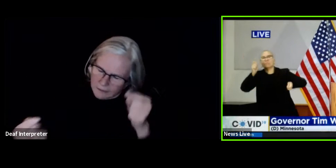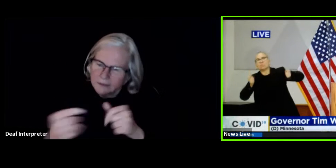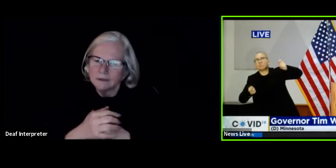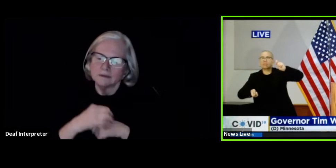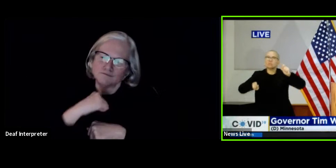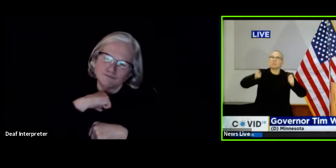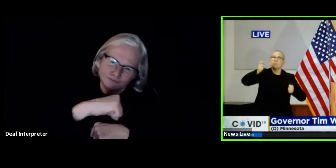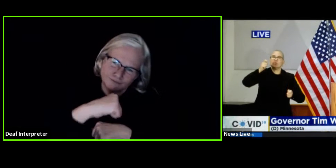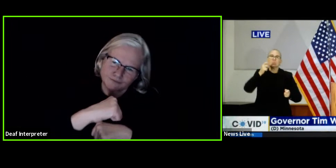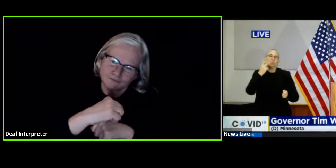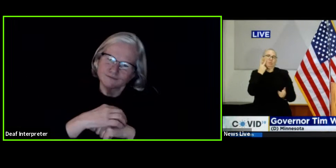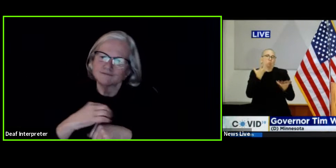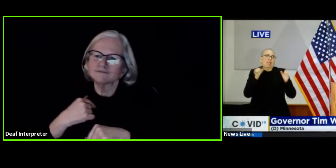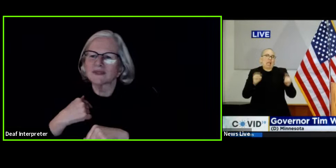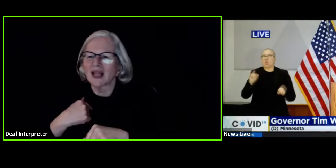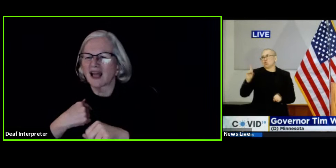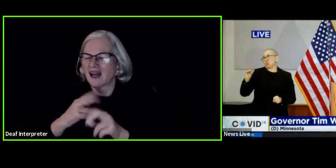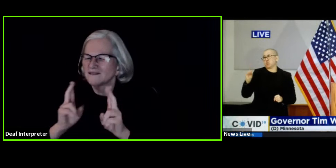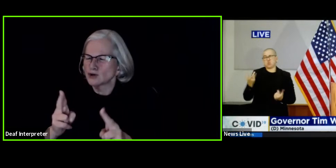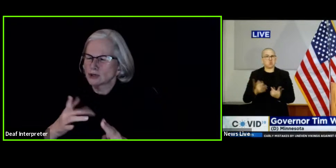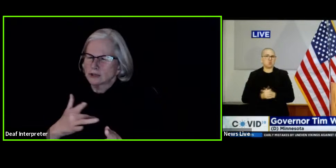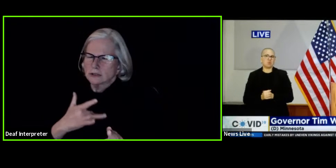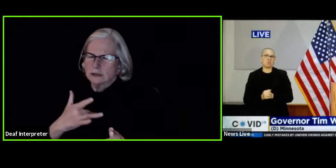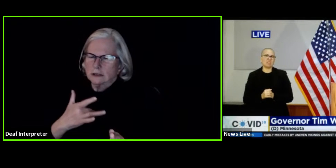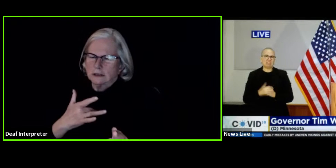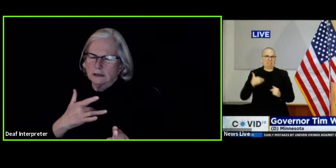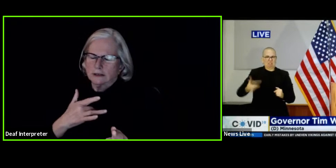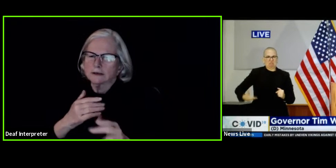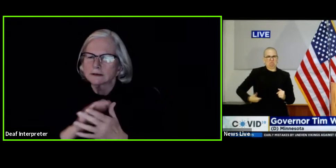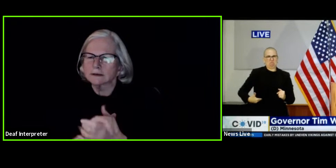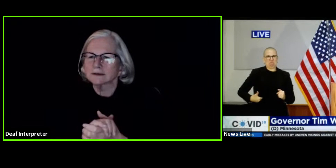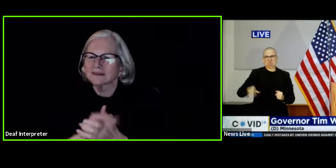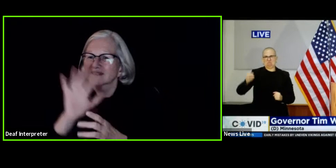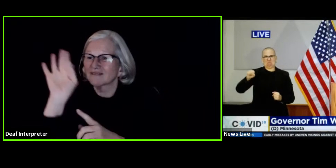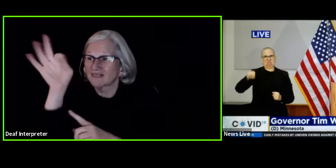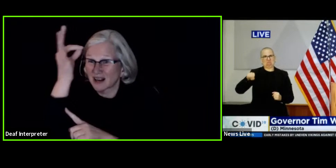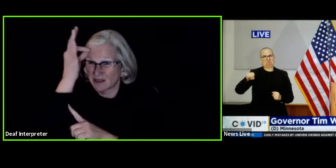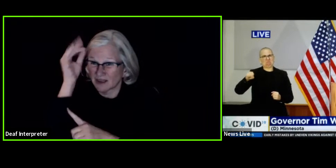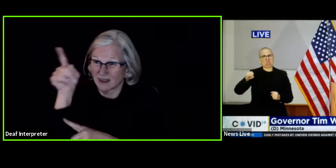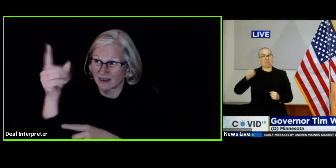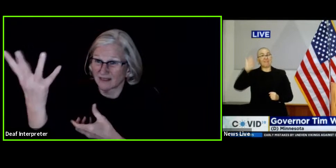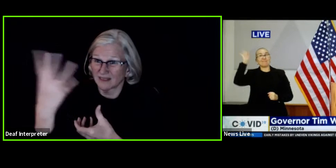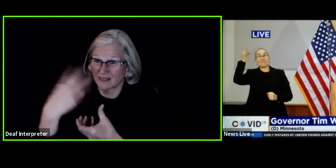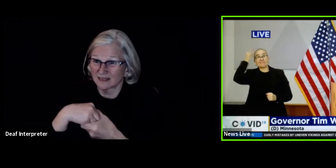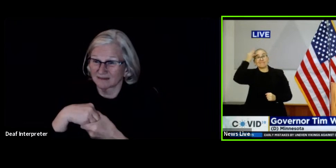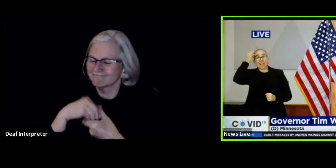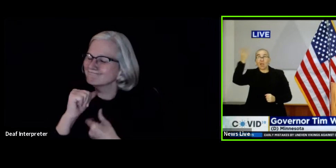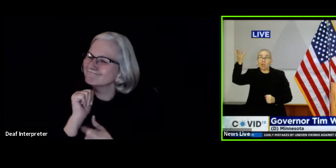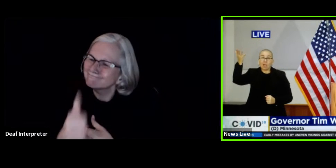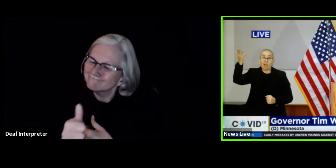LACK OF FEDERAL RESPONSE ON THIS THAT MINNESOTA COULD DO SOMETHING,